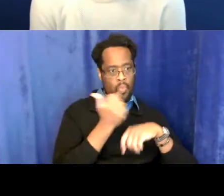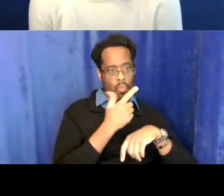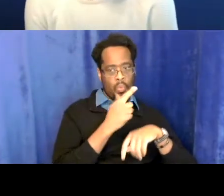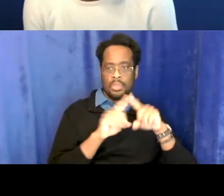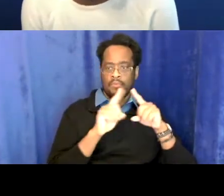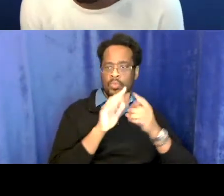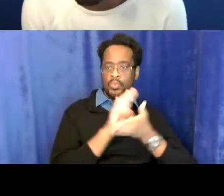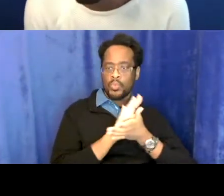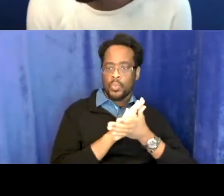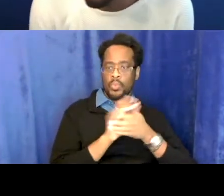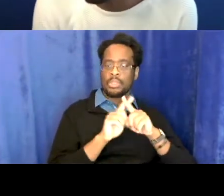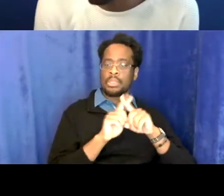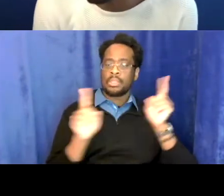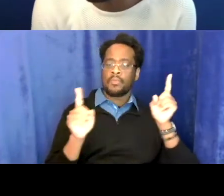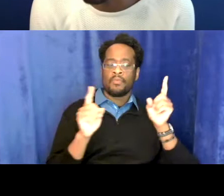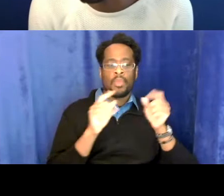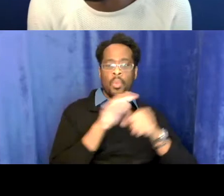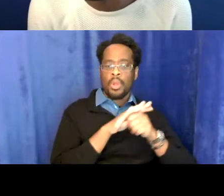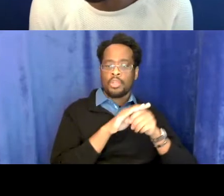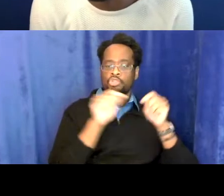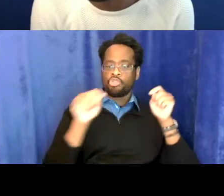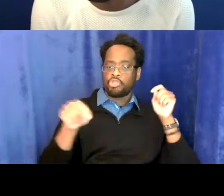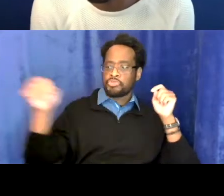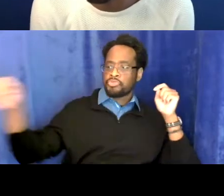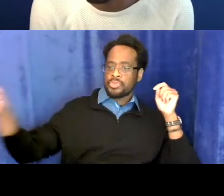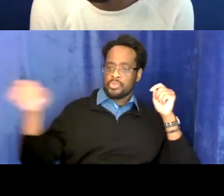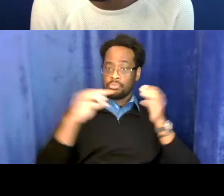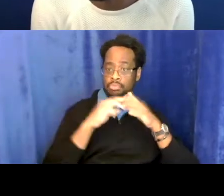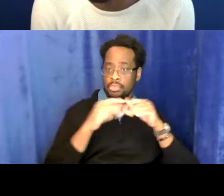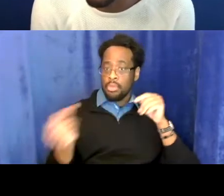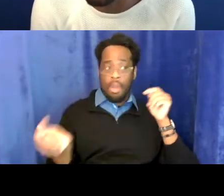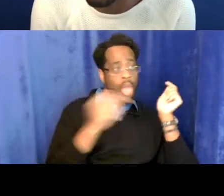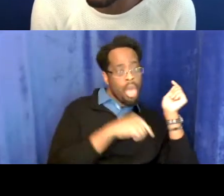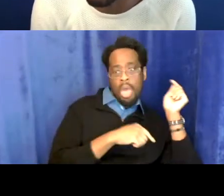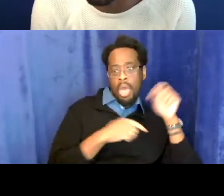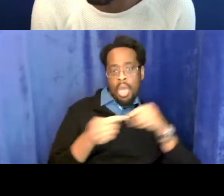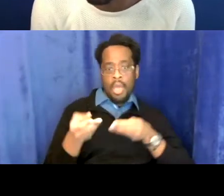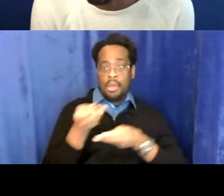But why are all their signs different at different schools in different locations? Are they